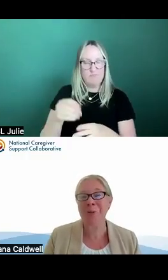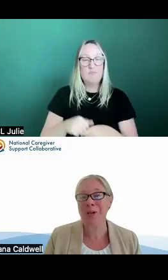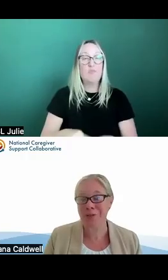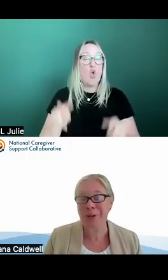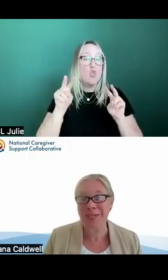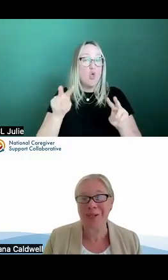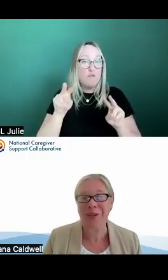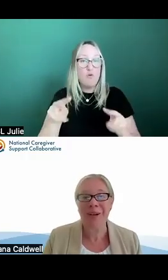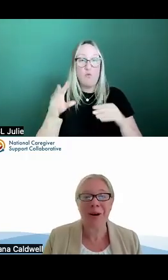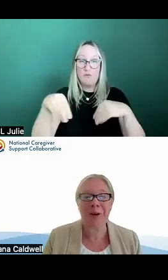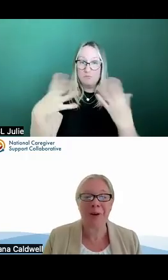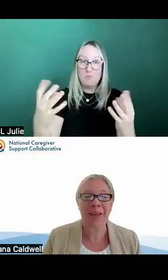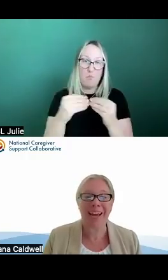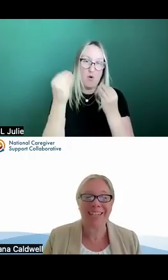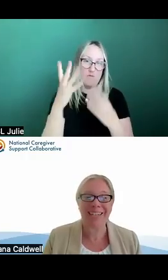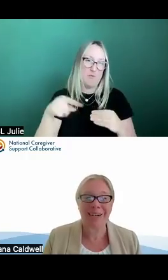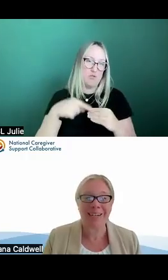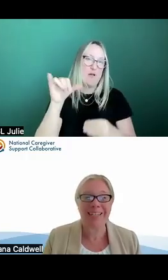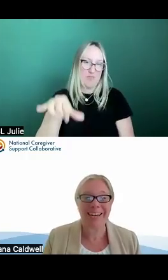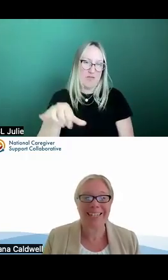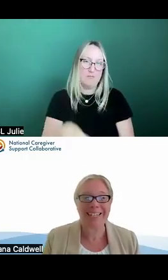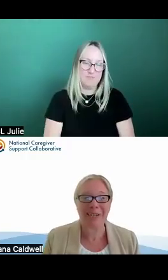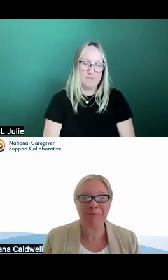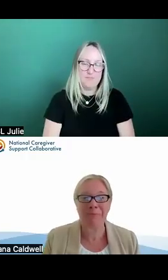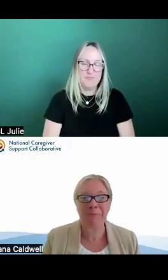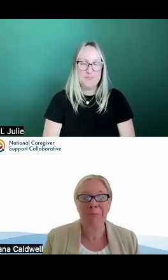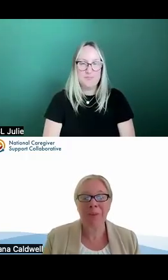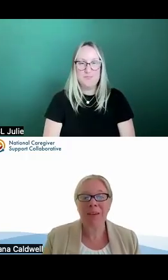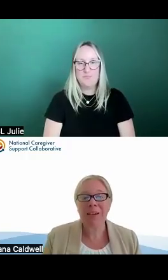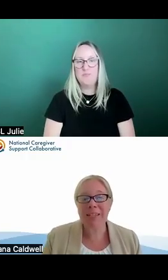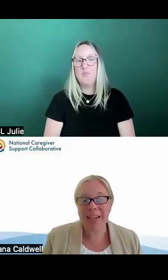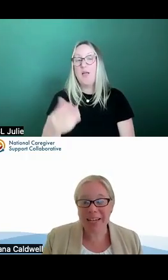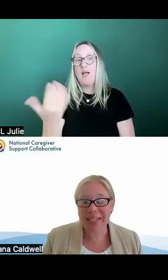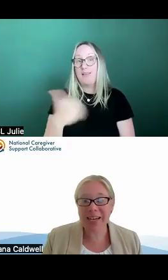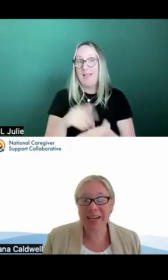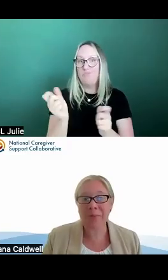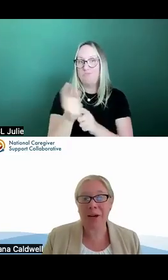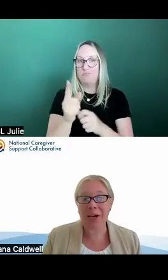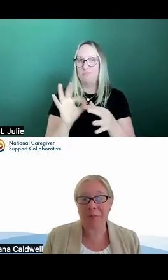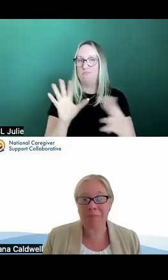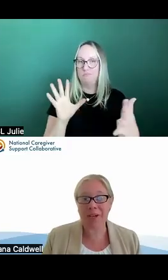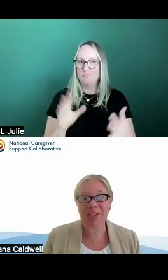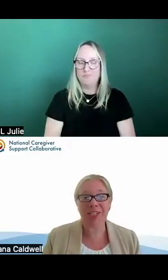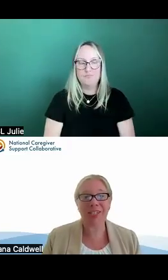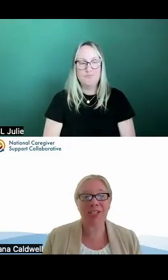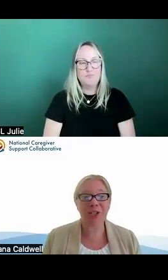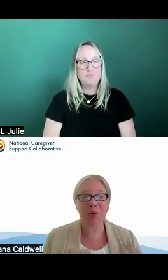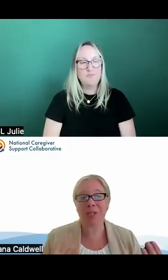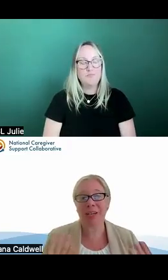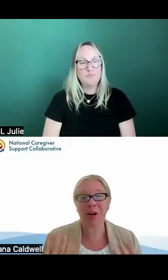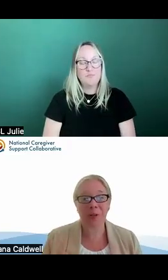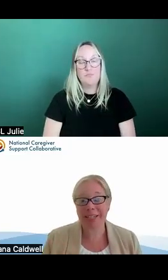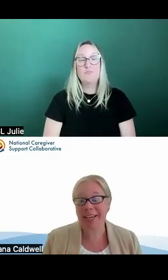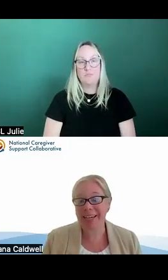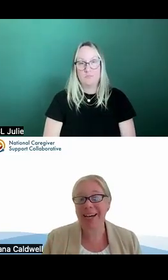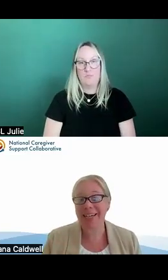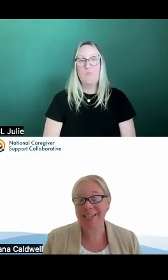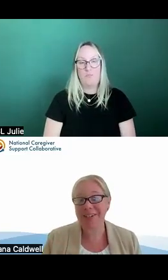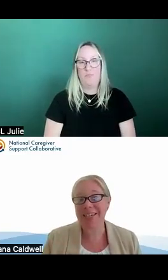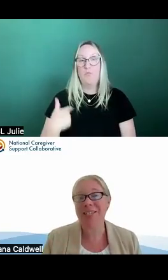more information about that in the next year. Second, I mentioned using our scan activities